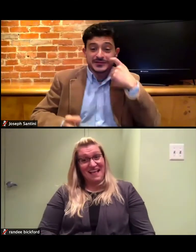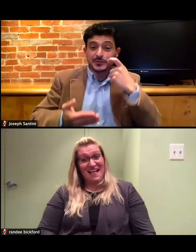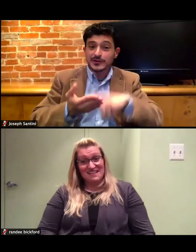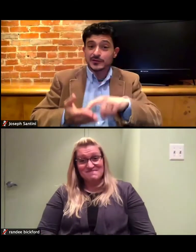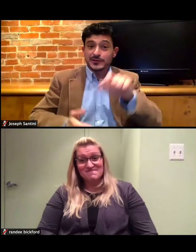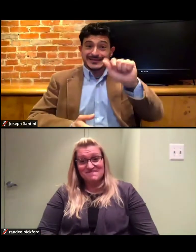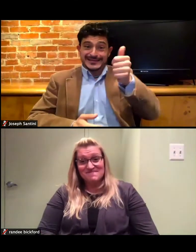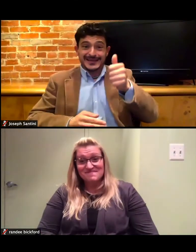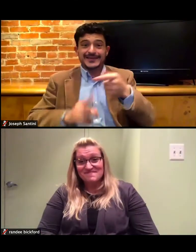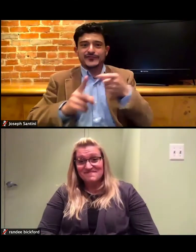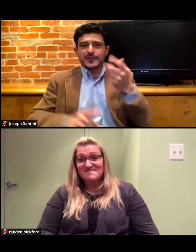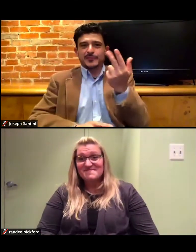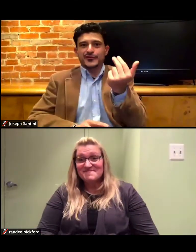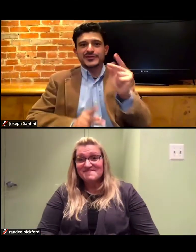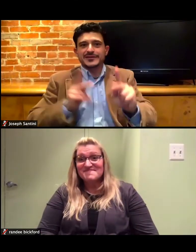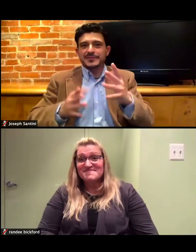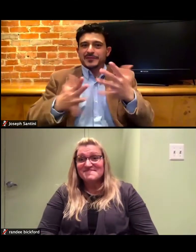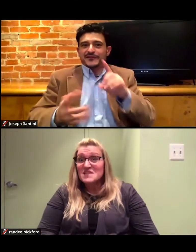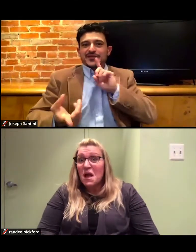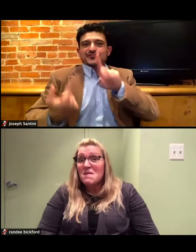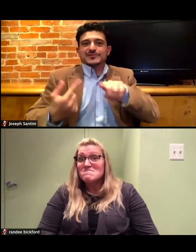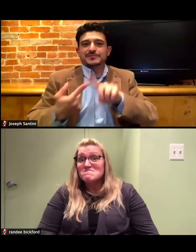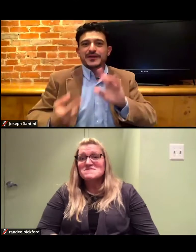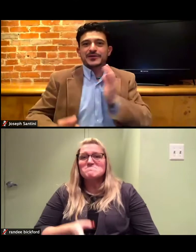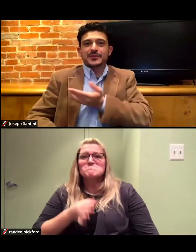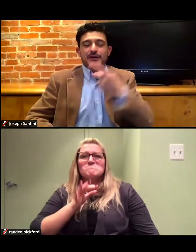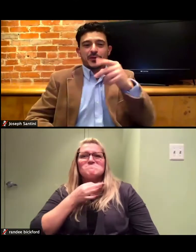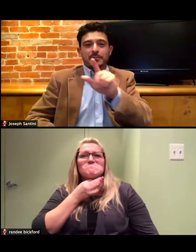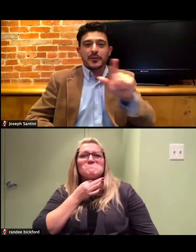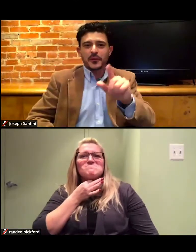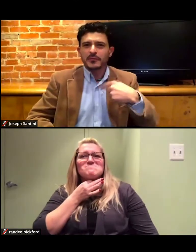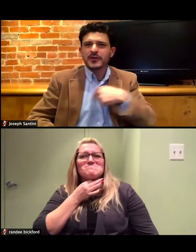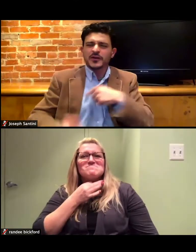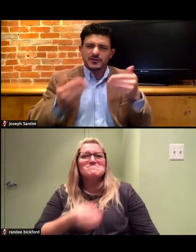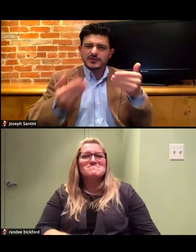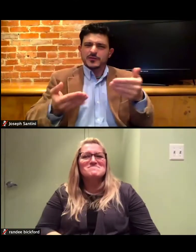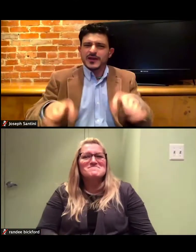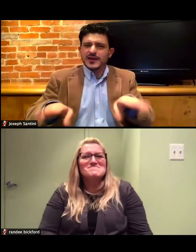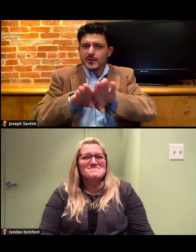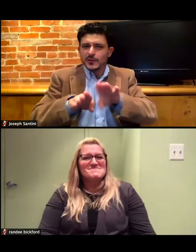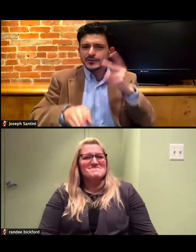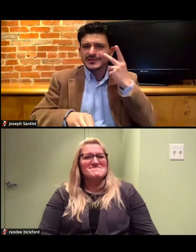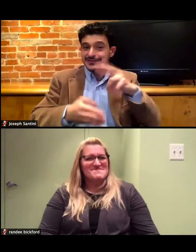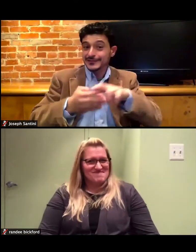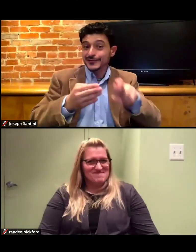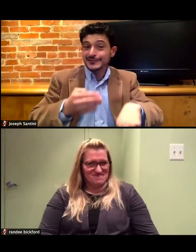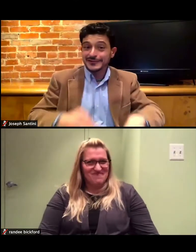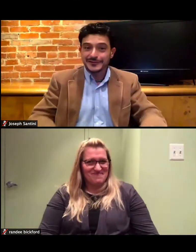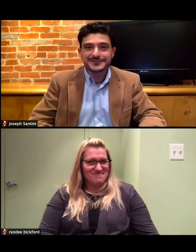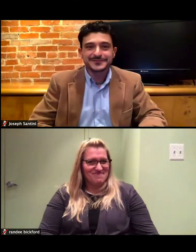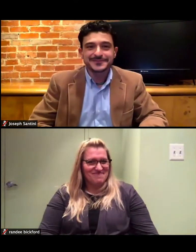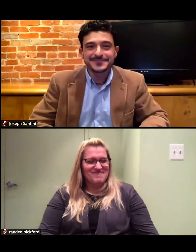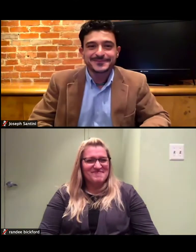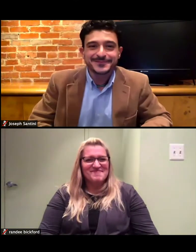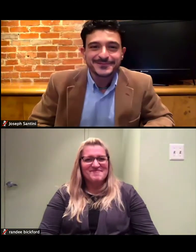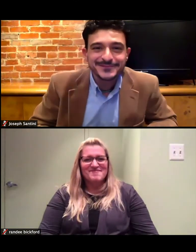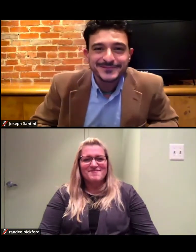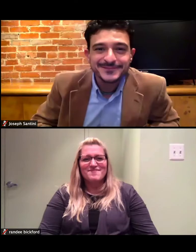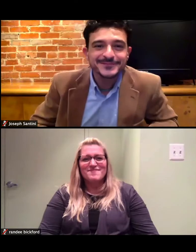And I think children do enjoy that too. We notice now that 10 out of 13 people have finished the poll results.